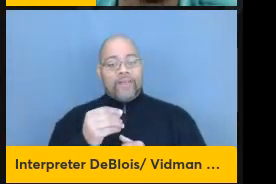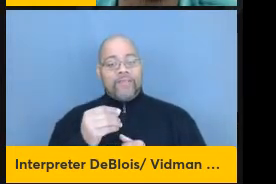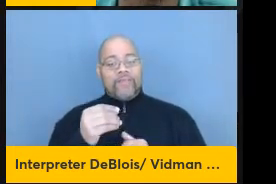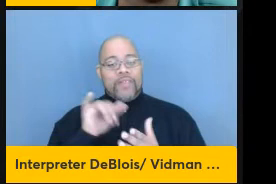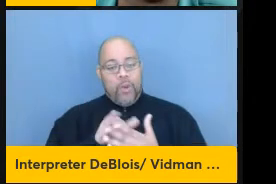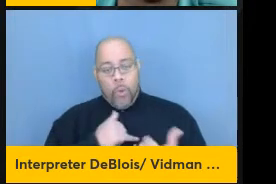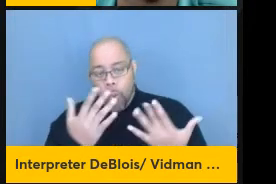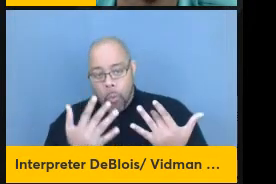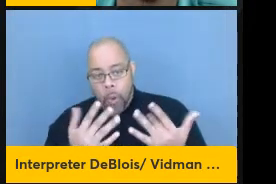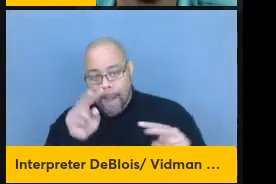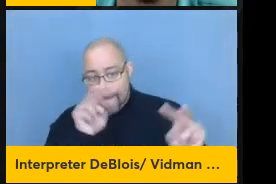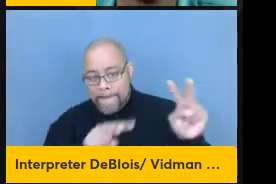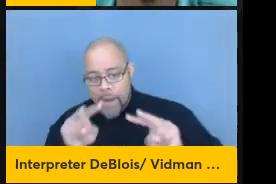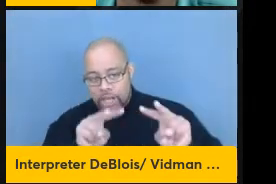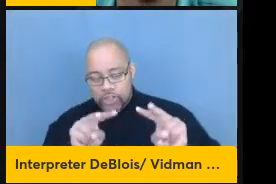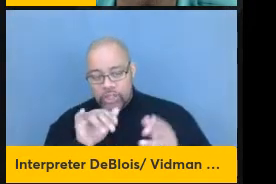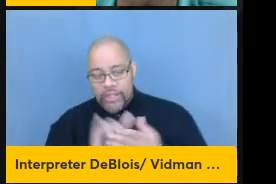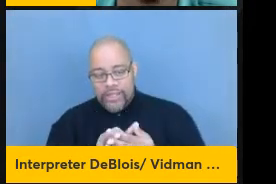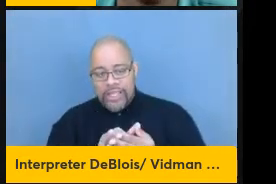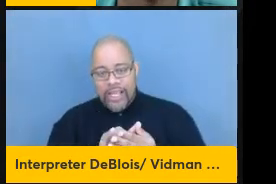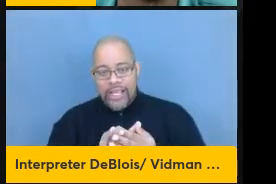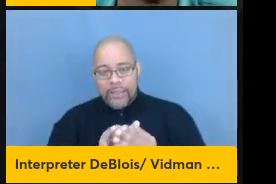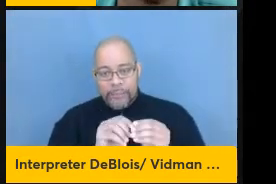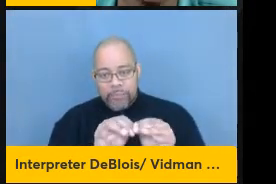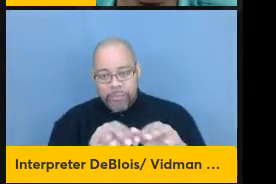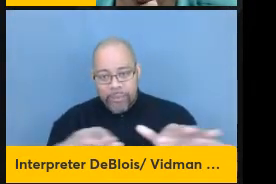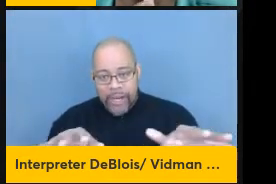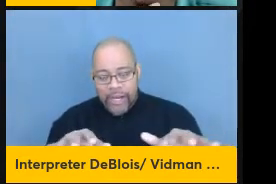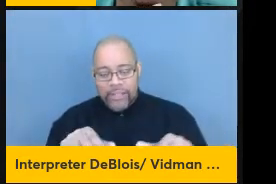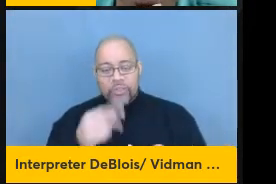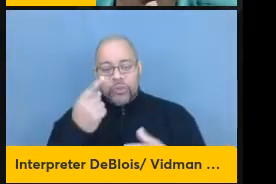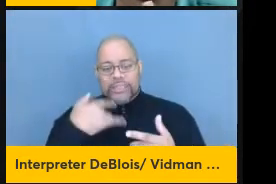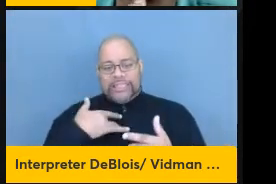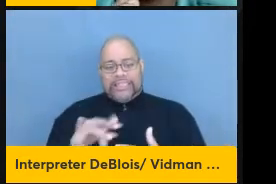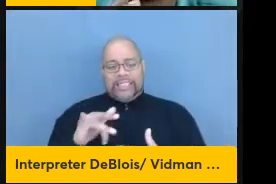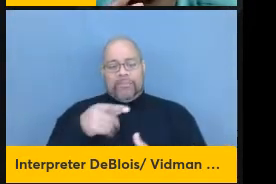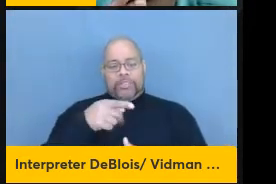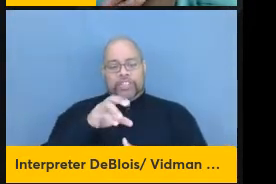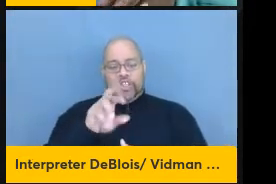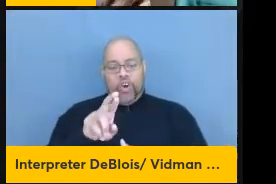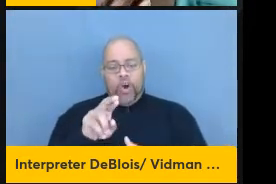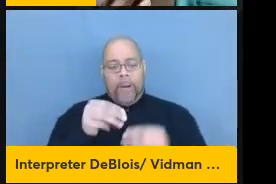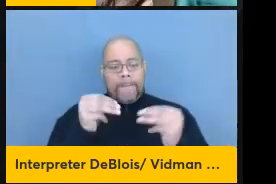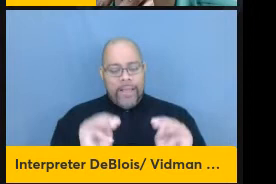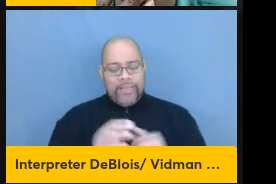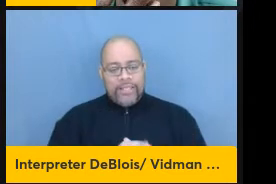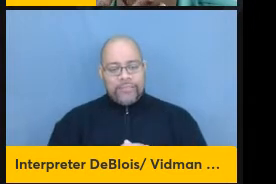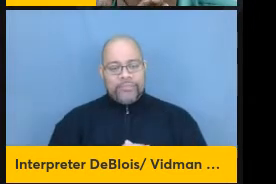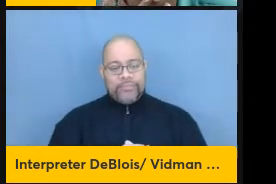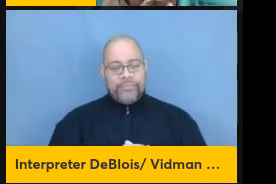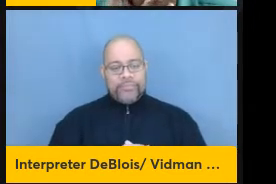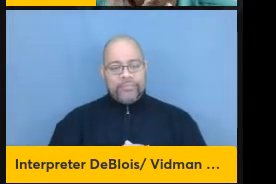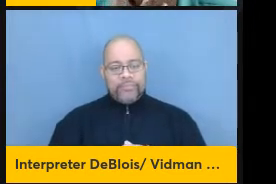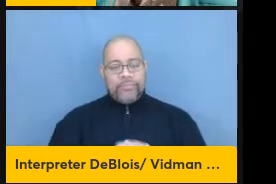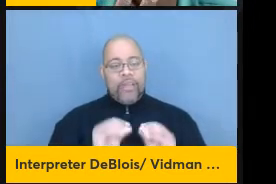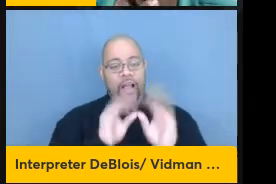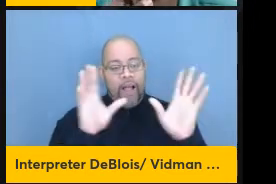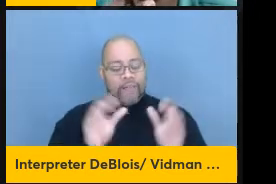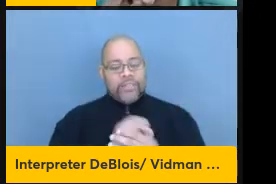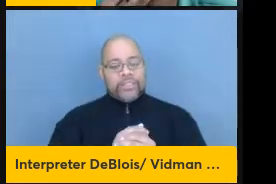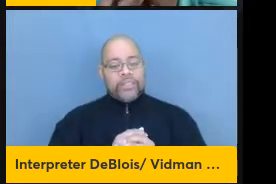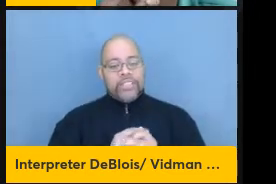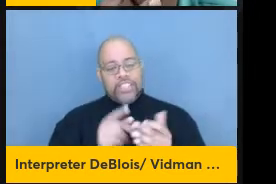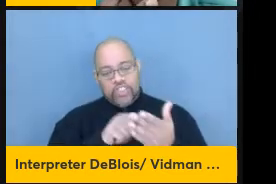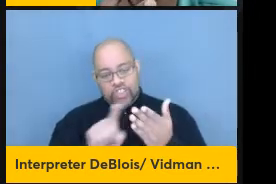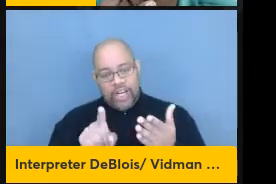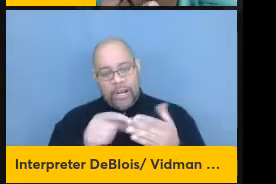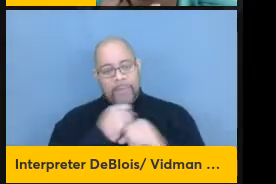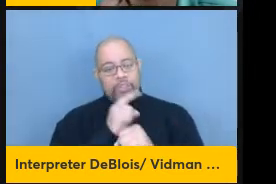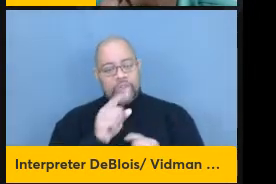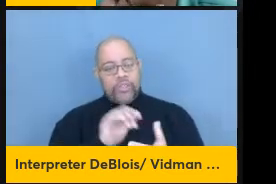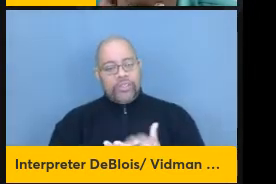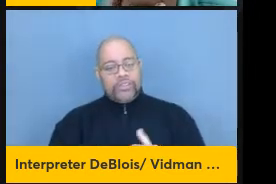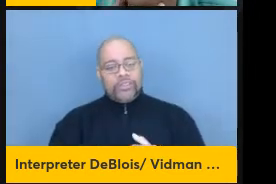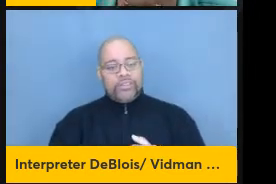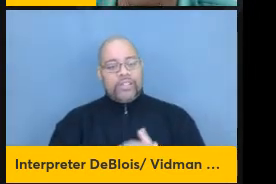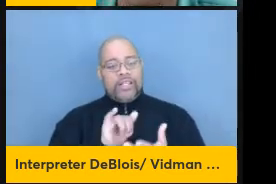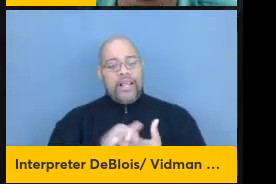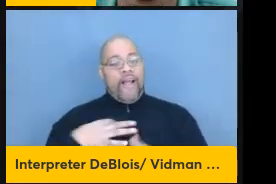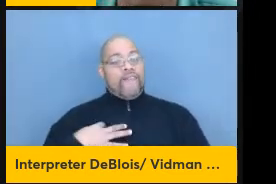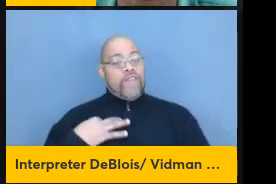to monitor the parasitaemia using a sensitive PCR method. And, obviously, to check and make sure that the volunteers, their